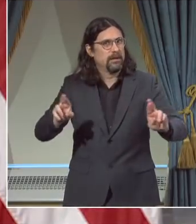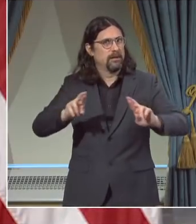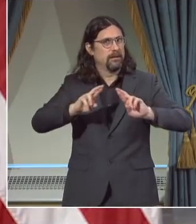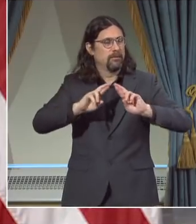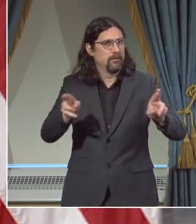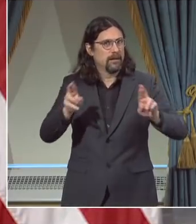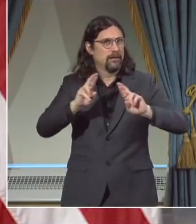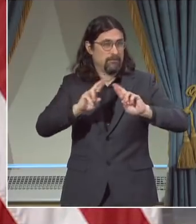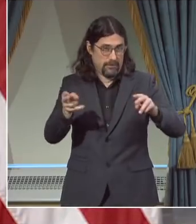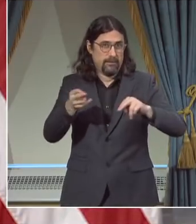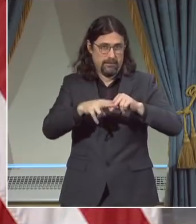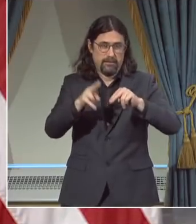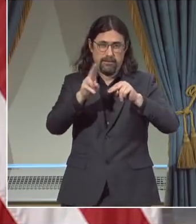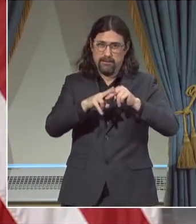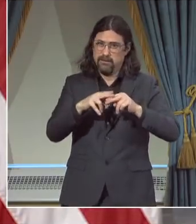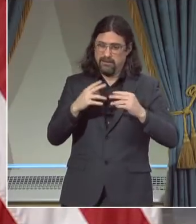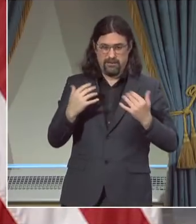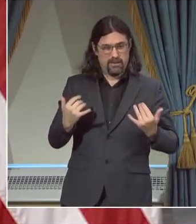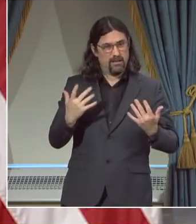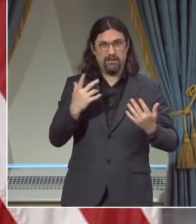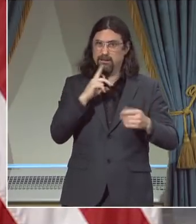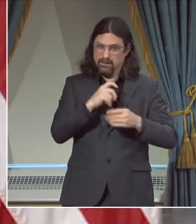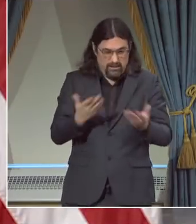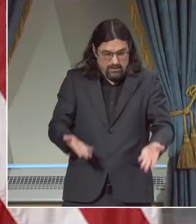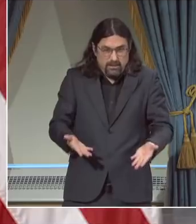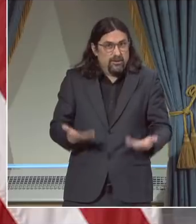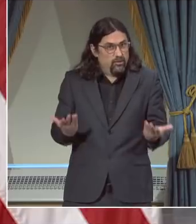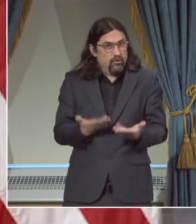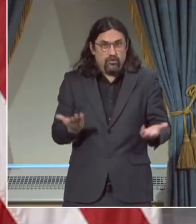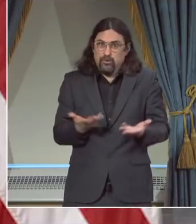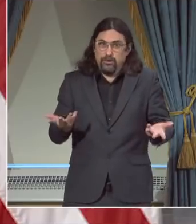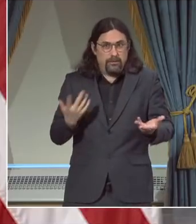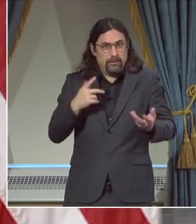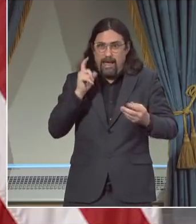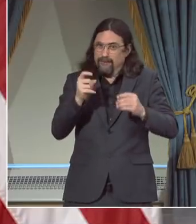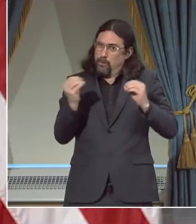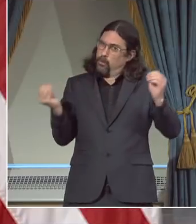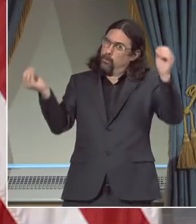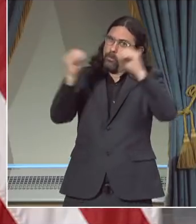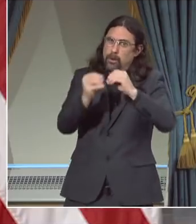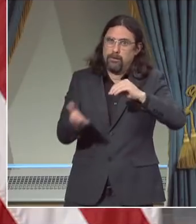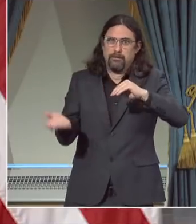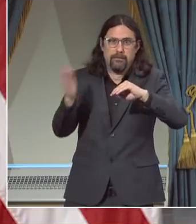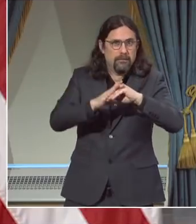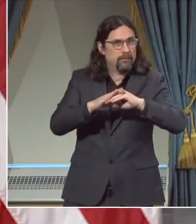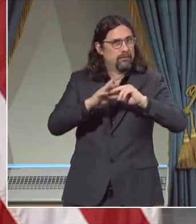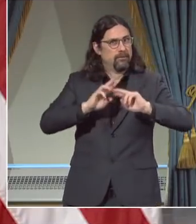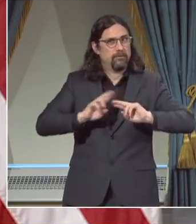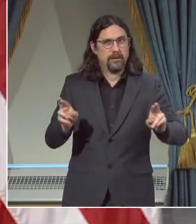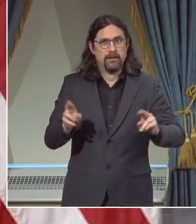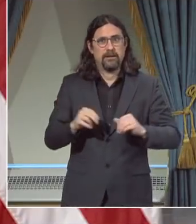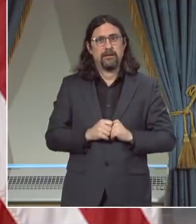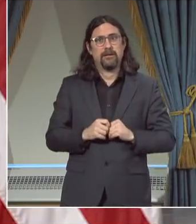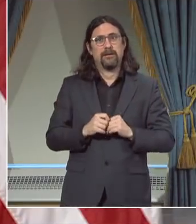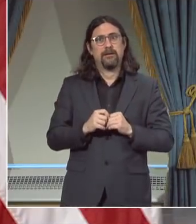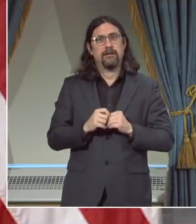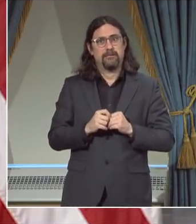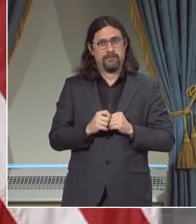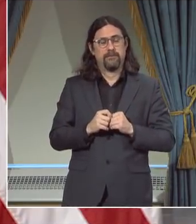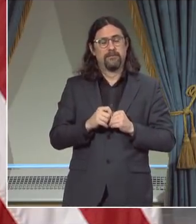TOLL THIS HAS TAKE NINT HE HEALTH CARE SYSTEM. AS YOU'VE HEARD IN RECENT DAYS, HET UMNR BEOF